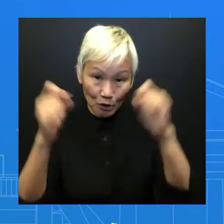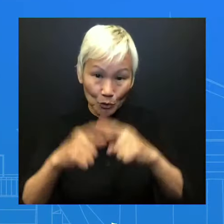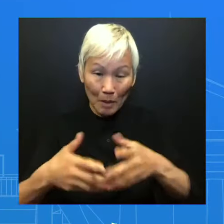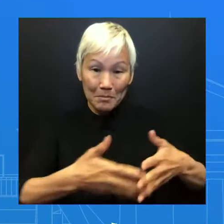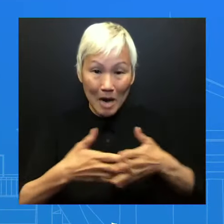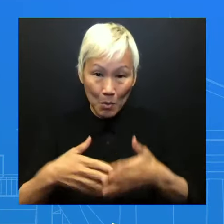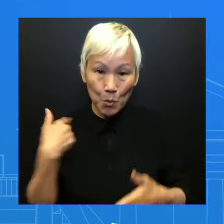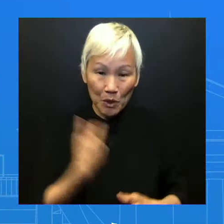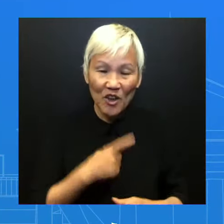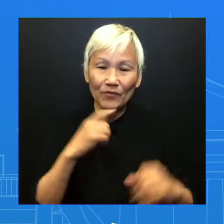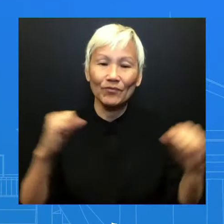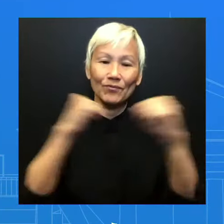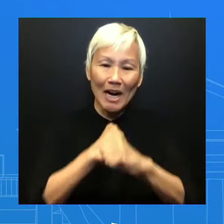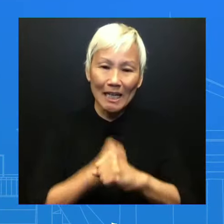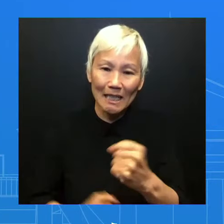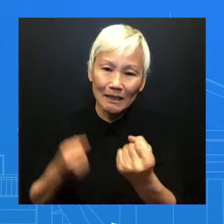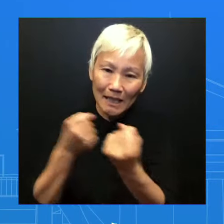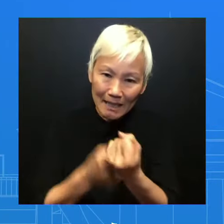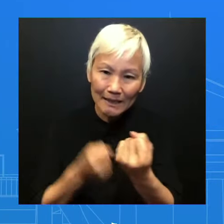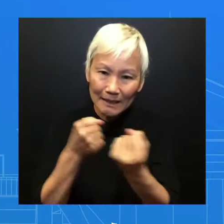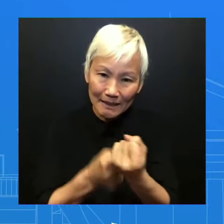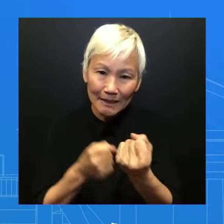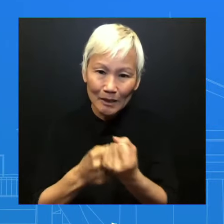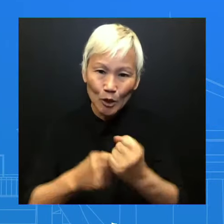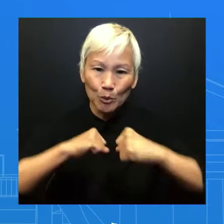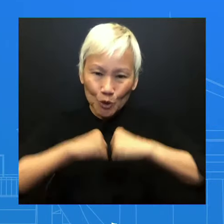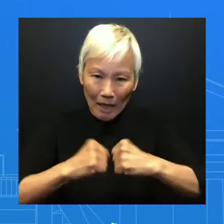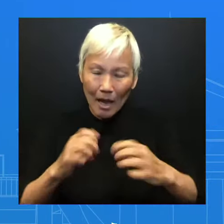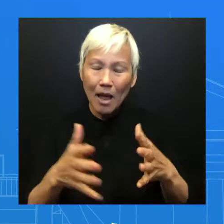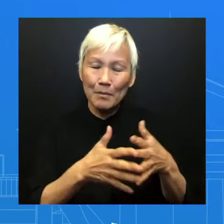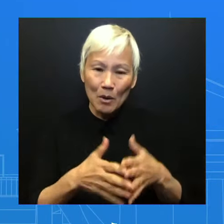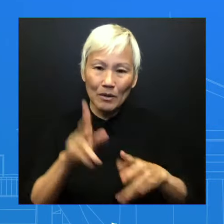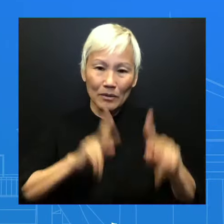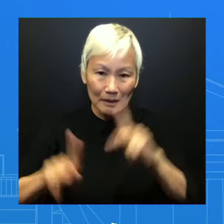that we protect American families. We are fighting to make sure that --